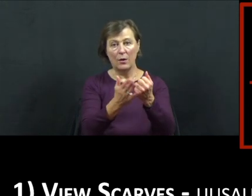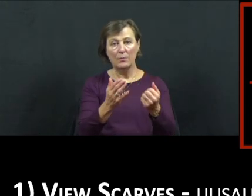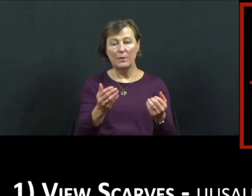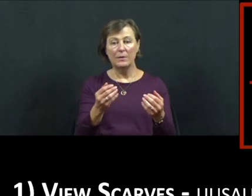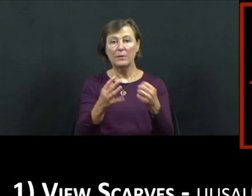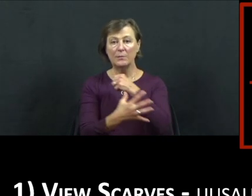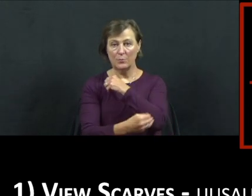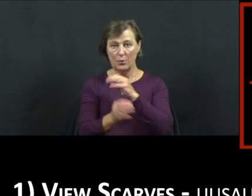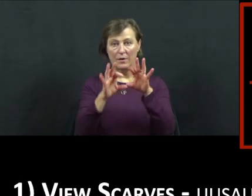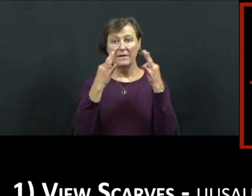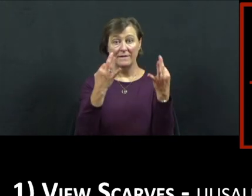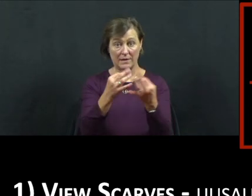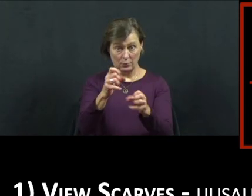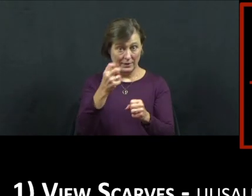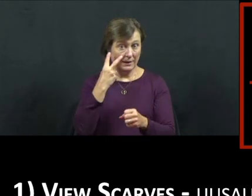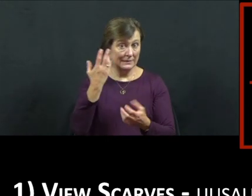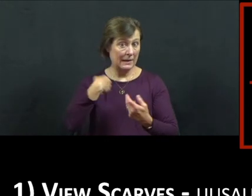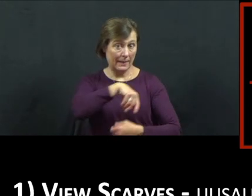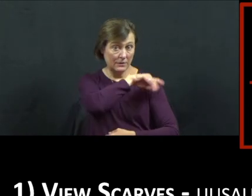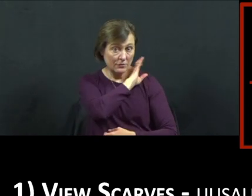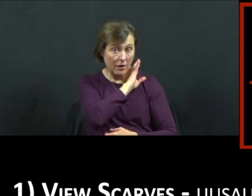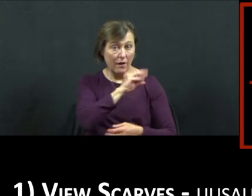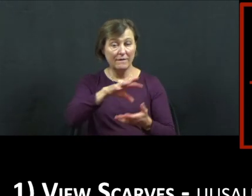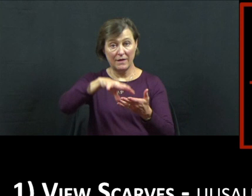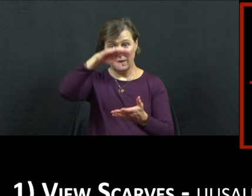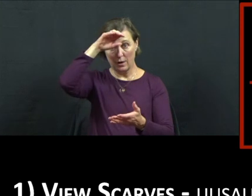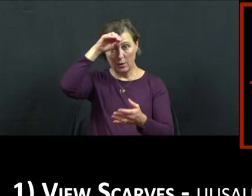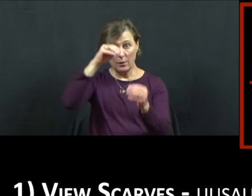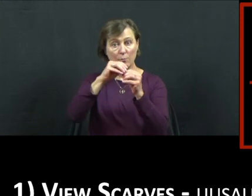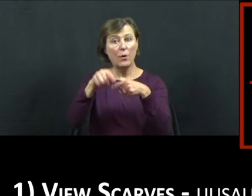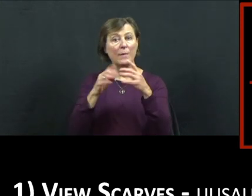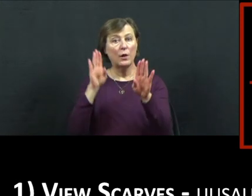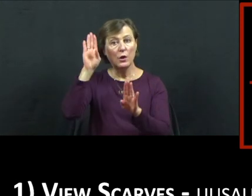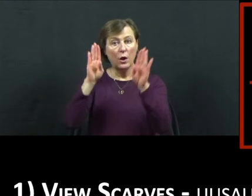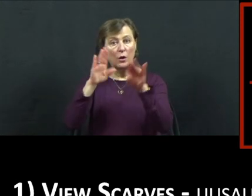more about the auction on the UUCS website